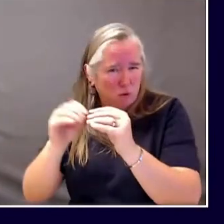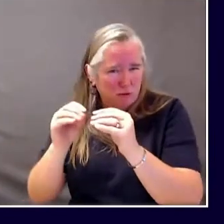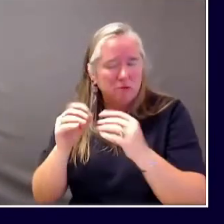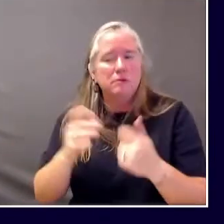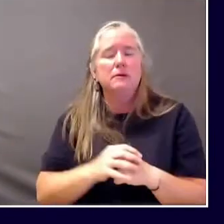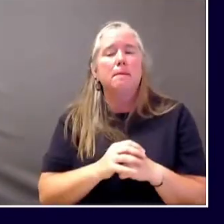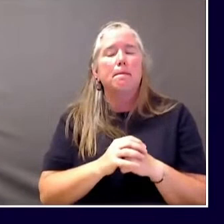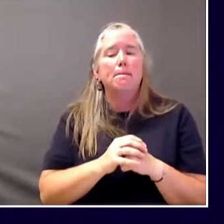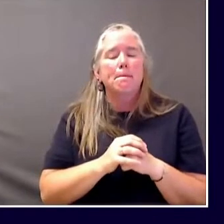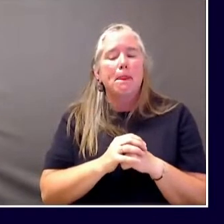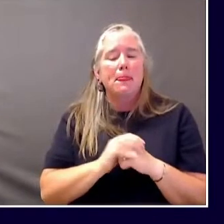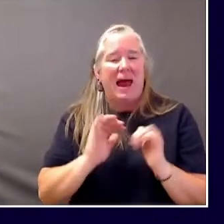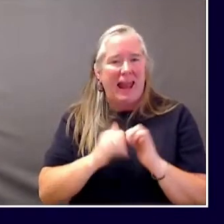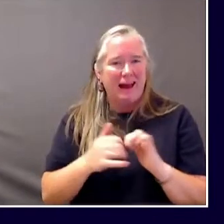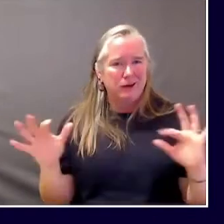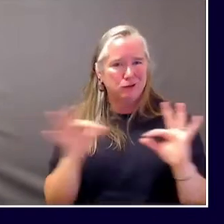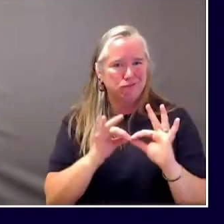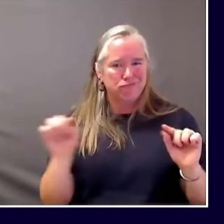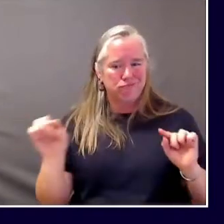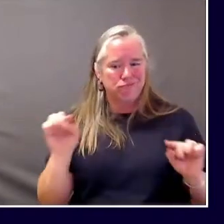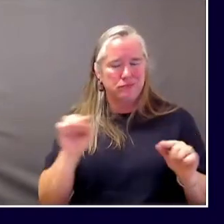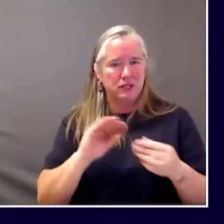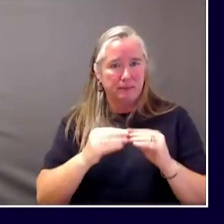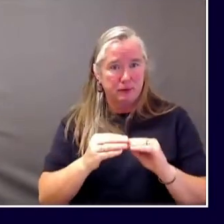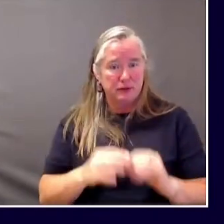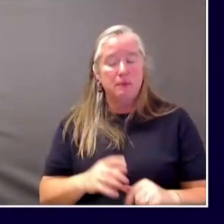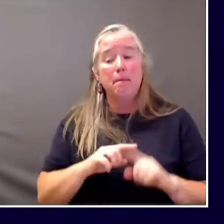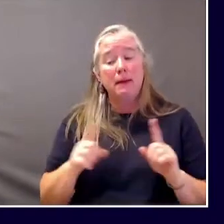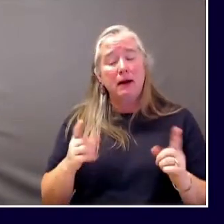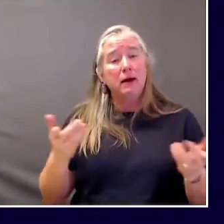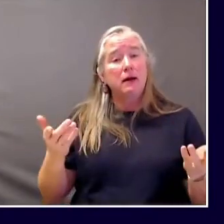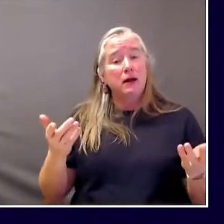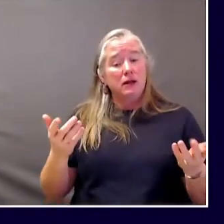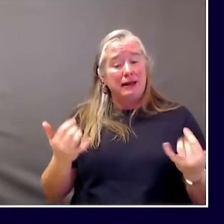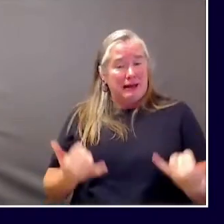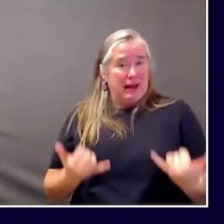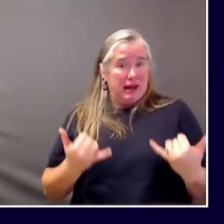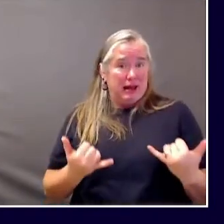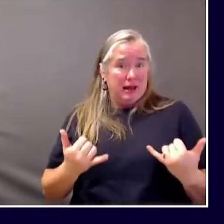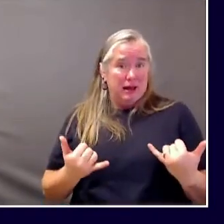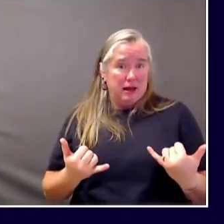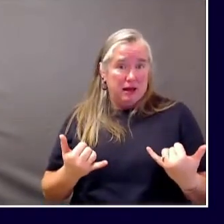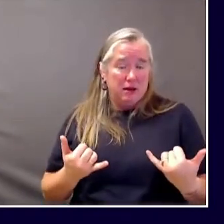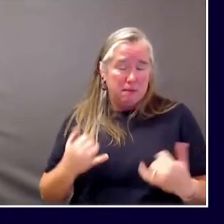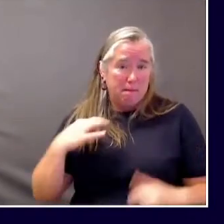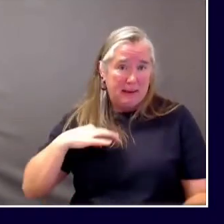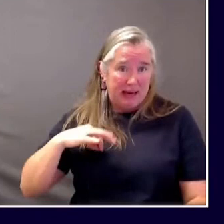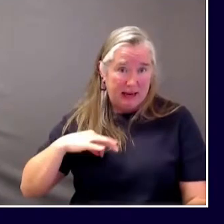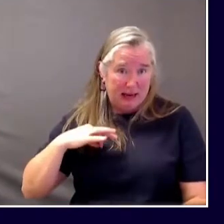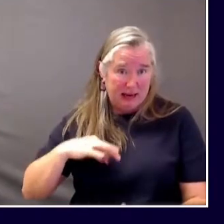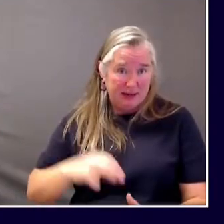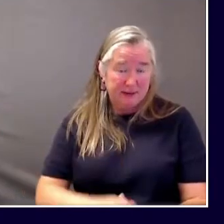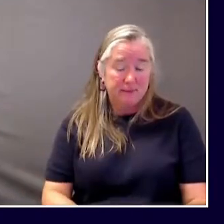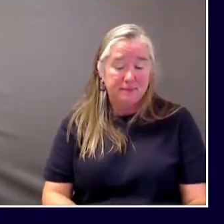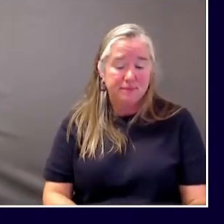is that what we've seen in Maine is that's